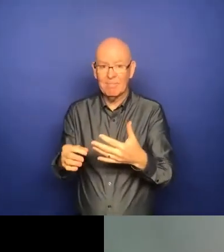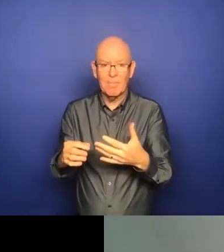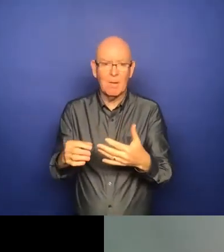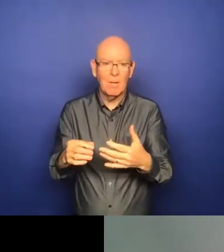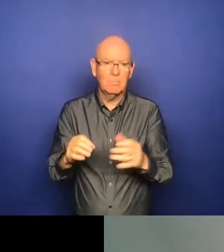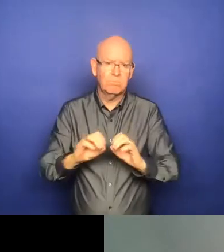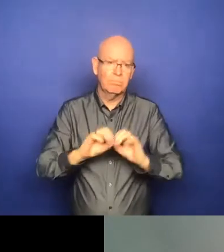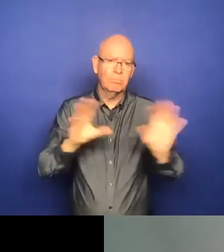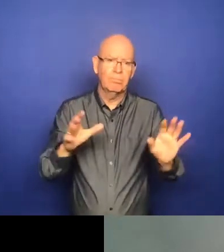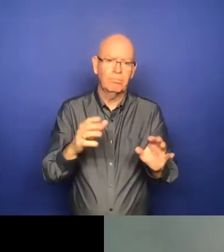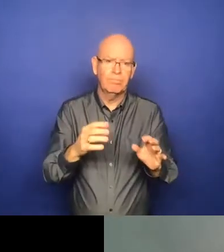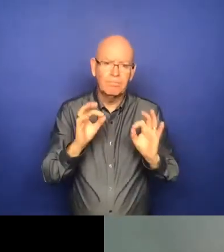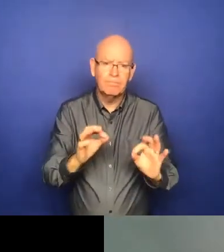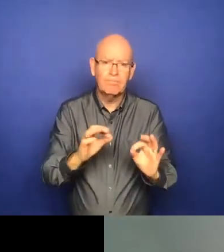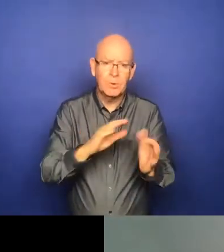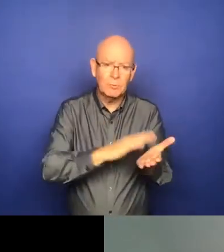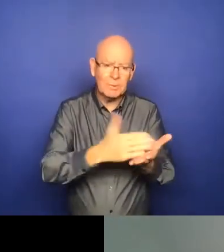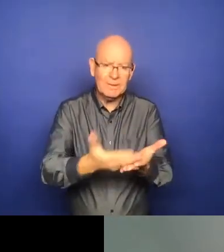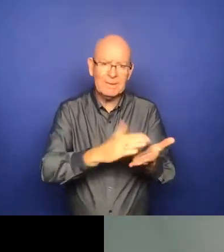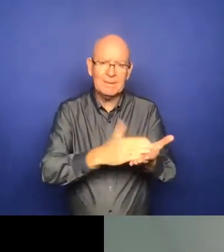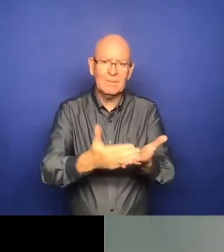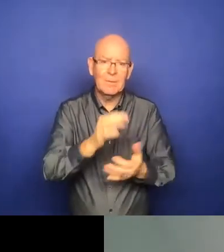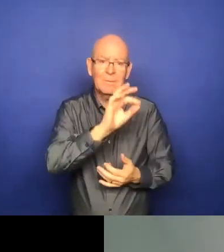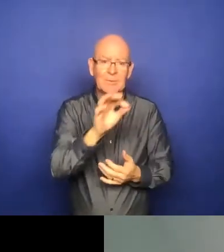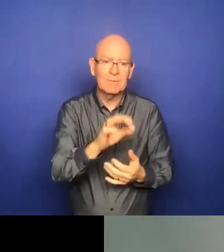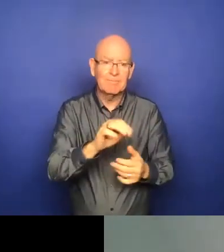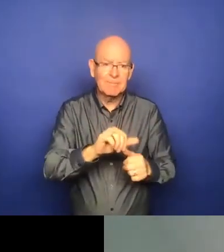captured so we could increase the reliability of the data.